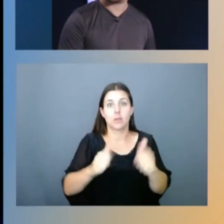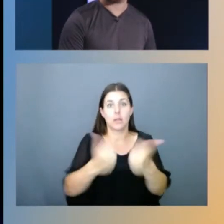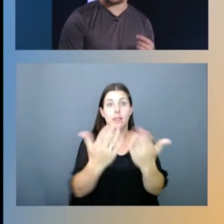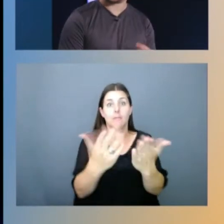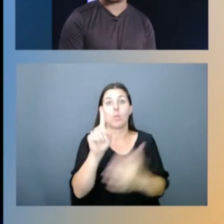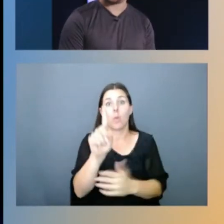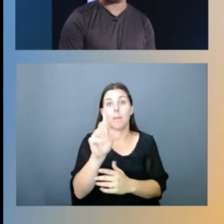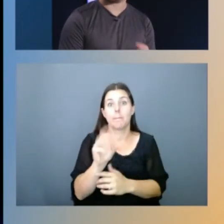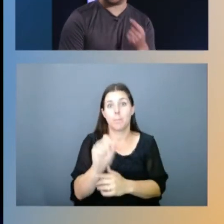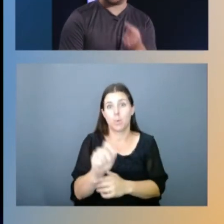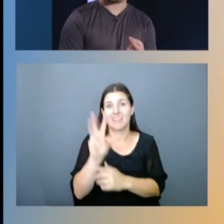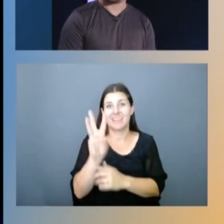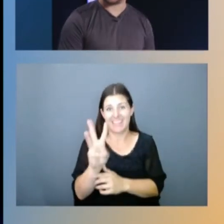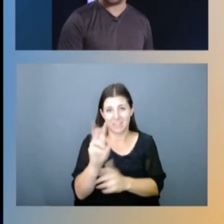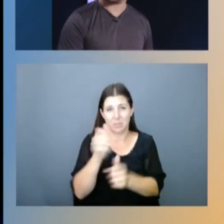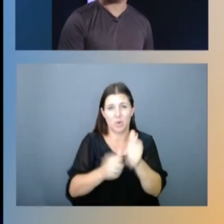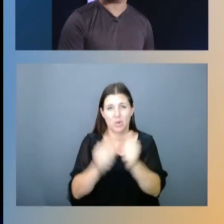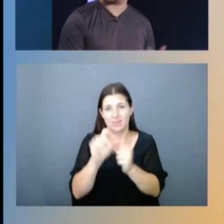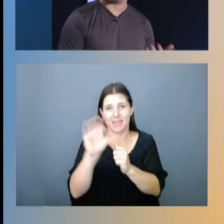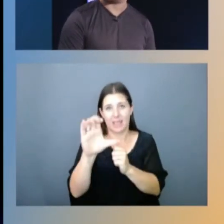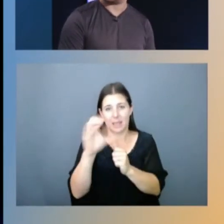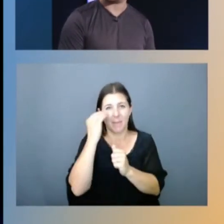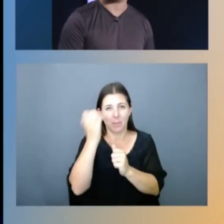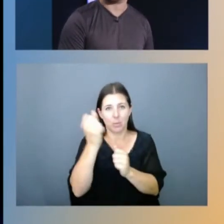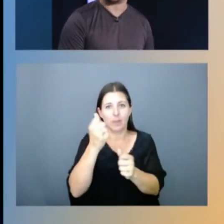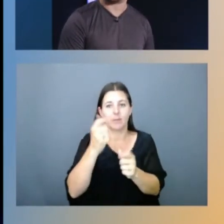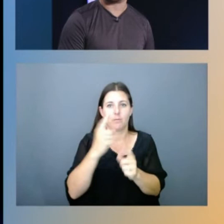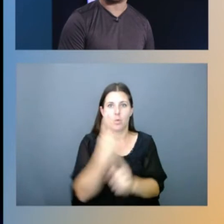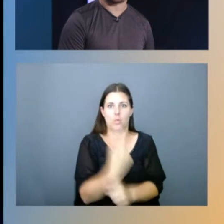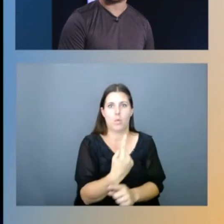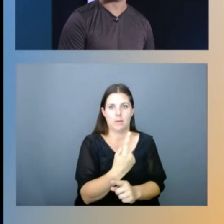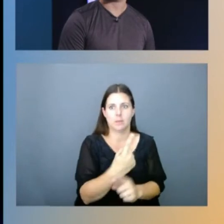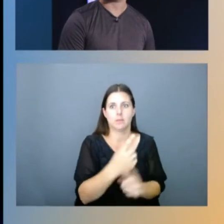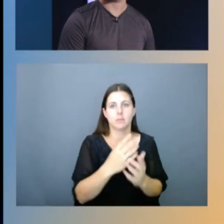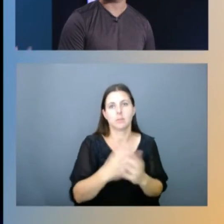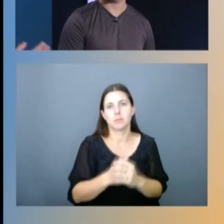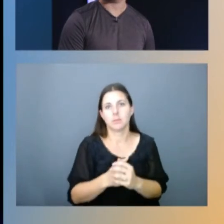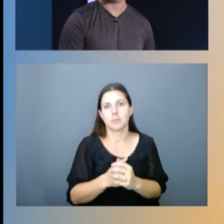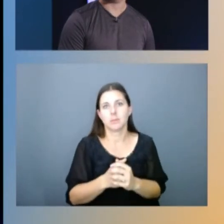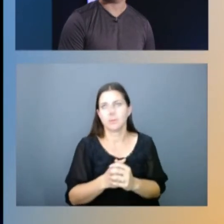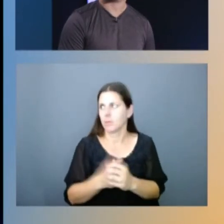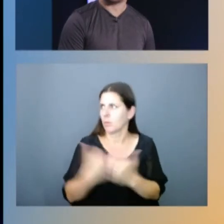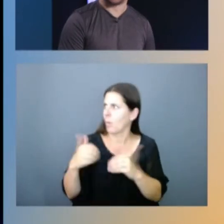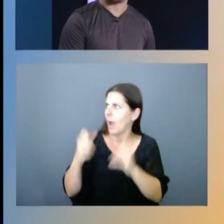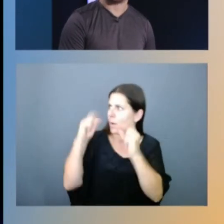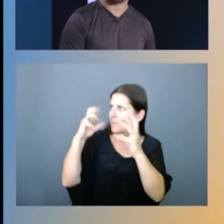of network bandwidth for a single Trn1n server. [Presenter] That's just incredible performance, incredible scale, wow. - Yeah.